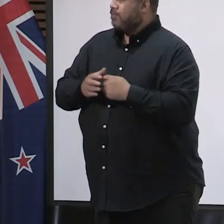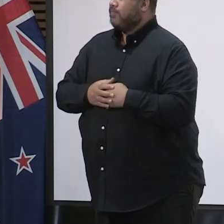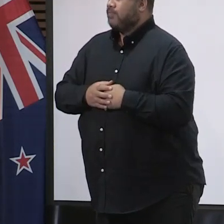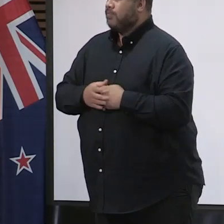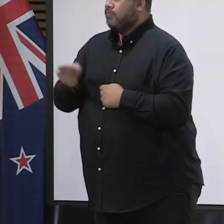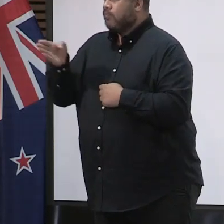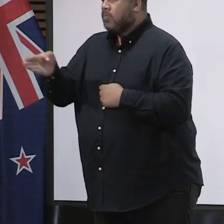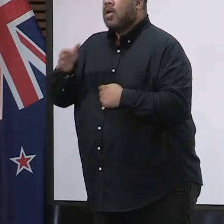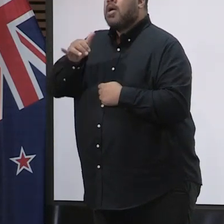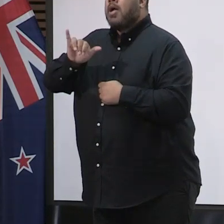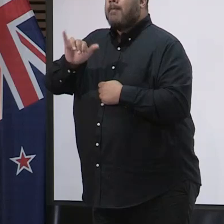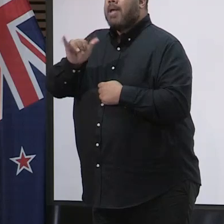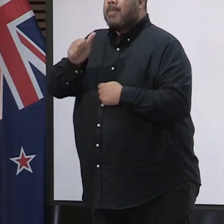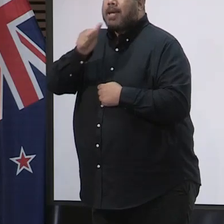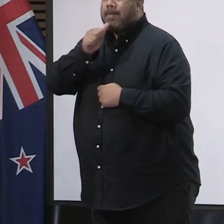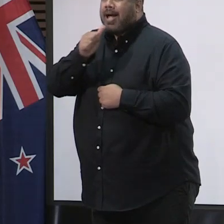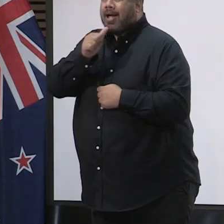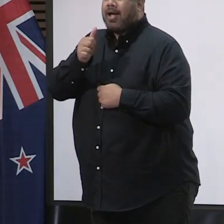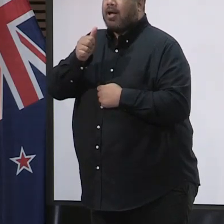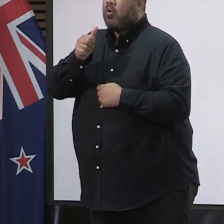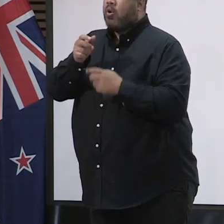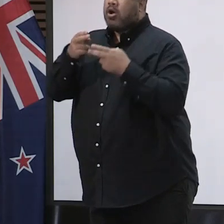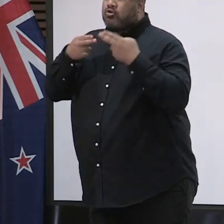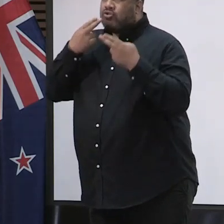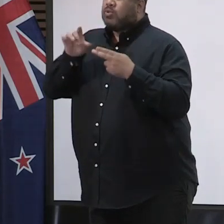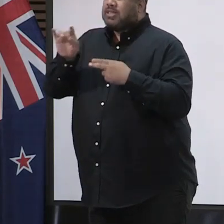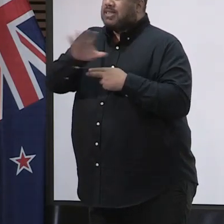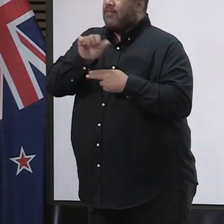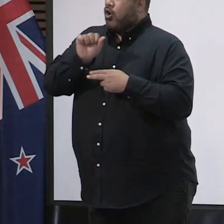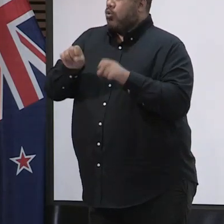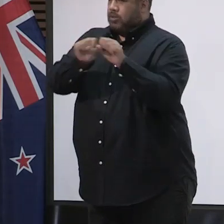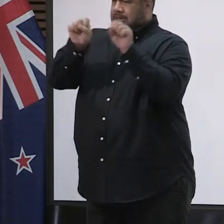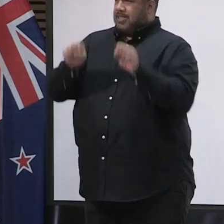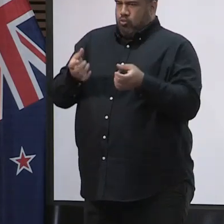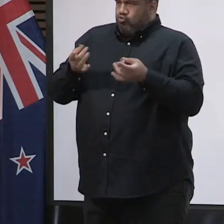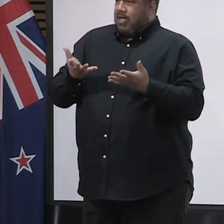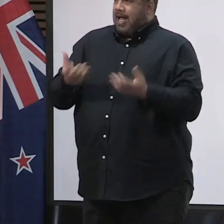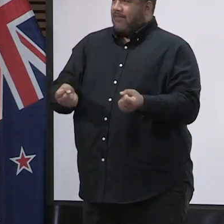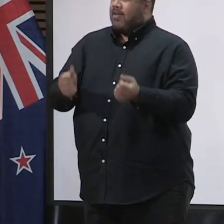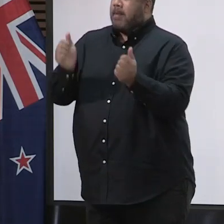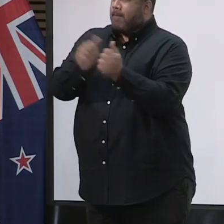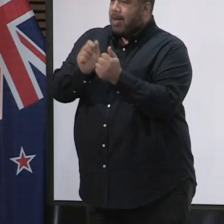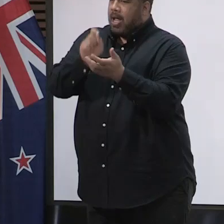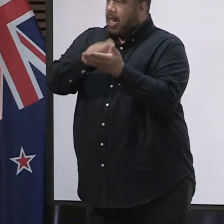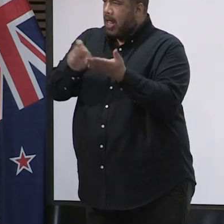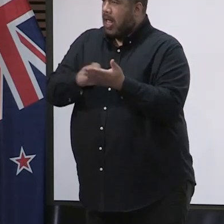The businesses who are going to stick with a manual system, one they have